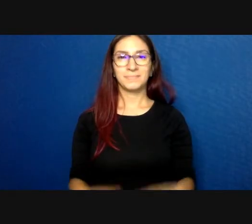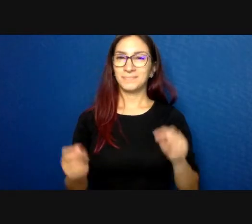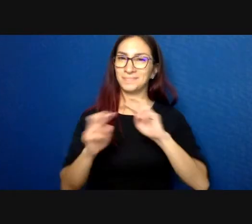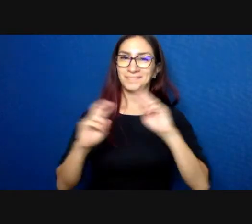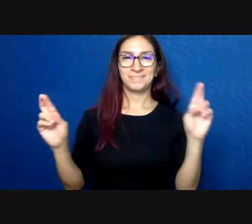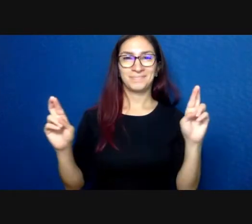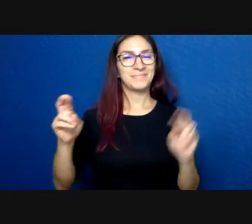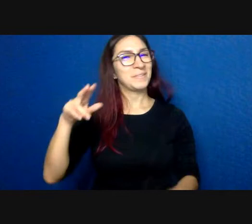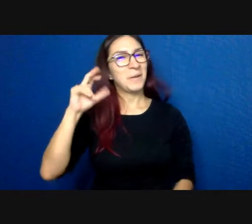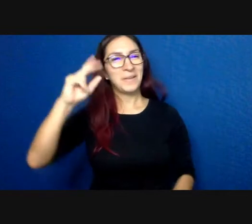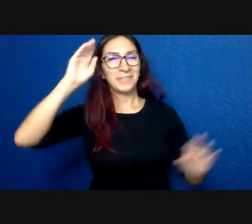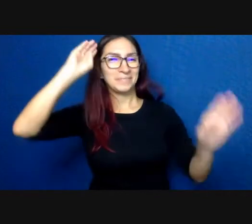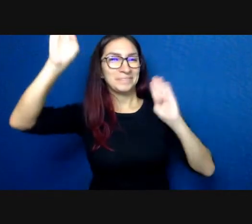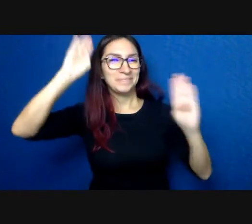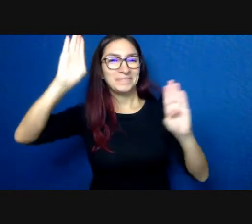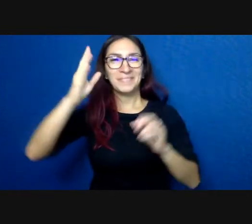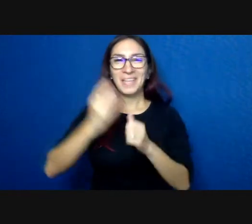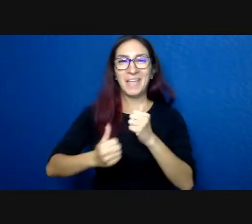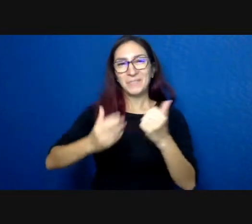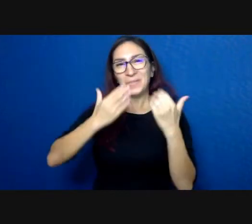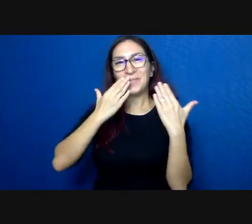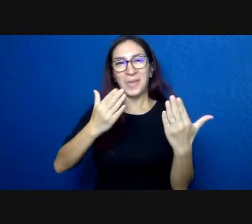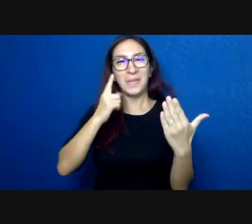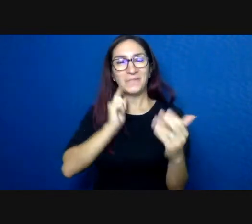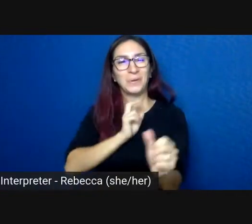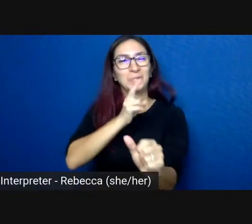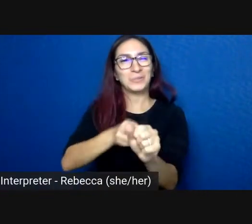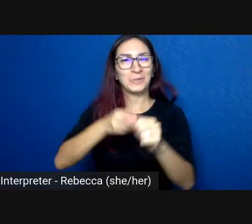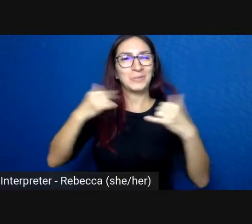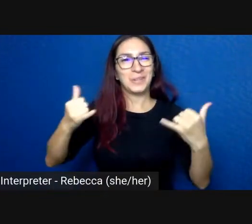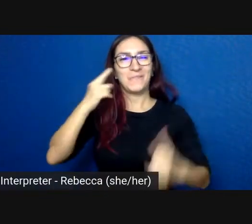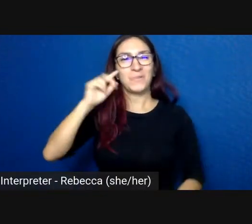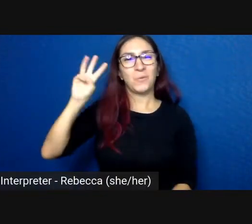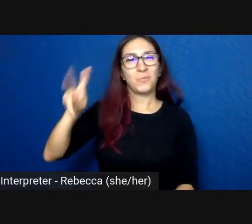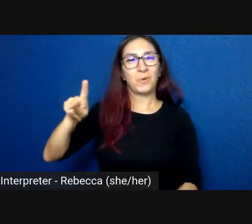Hey, everyone, thank you for joining us on WordPress Accessibility Day.